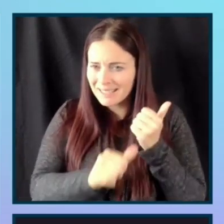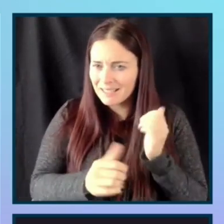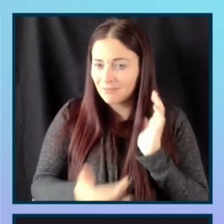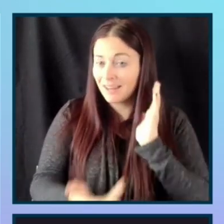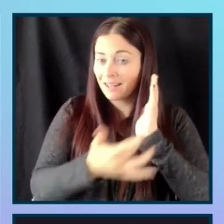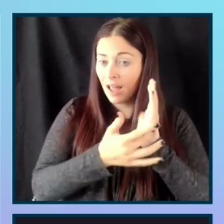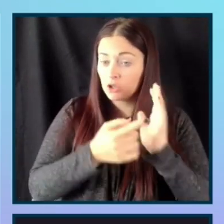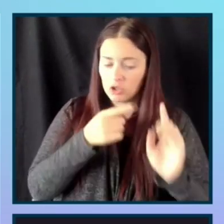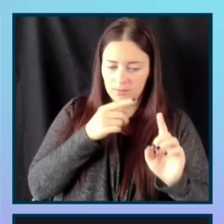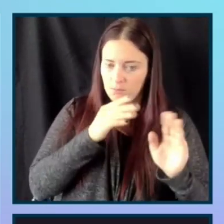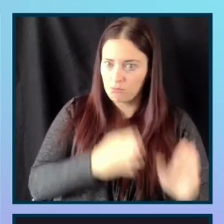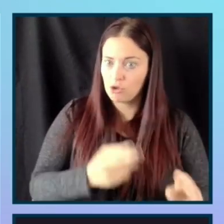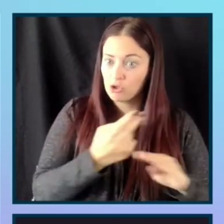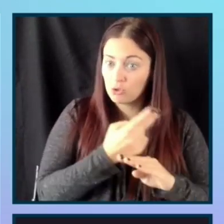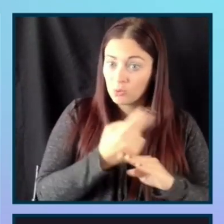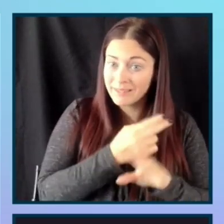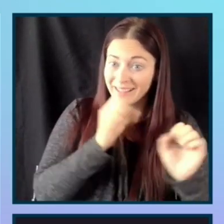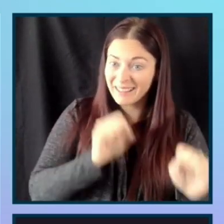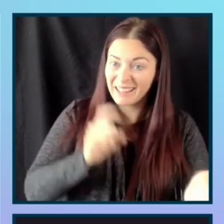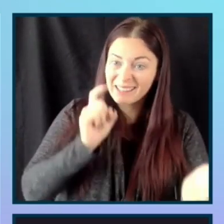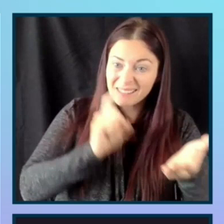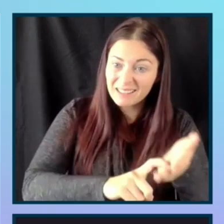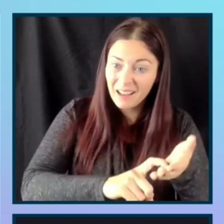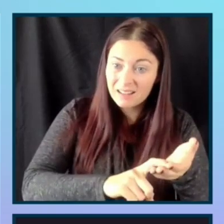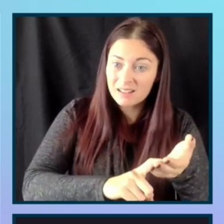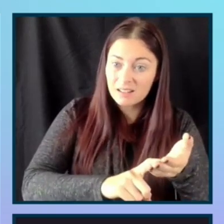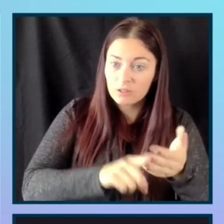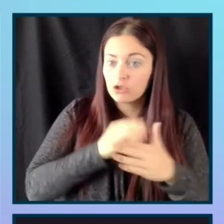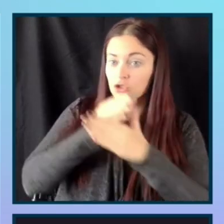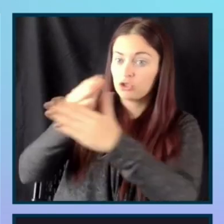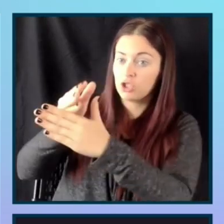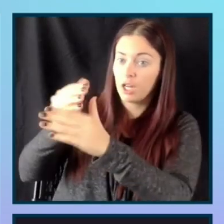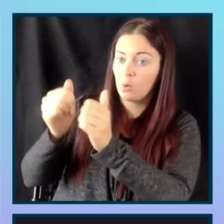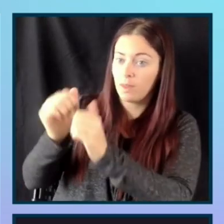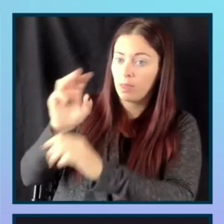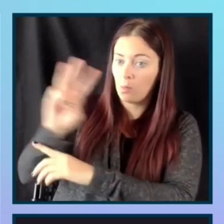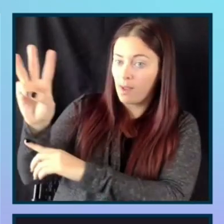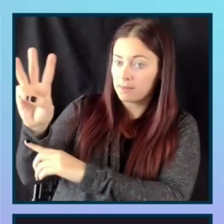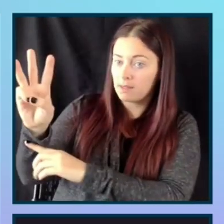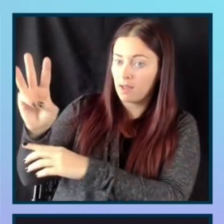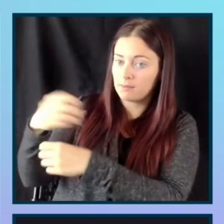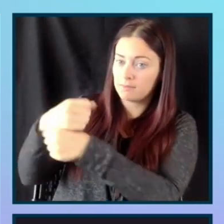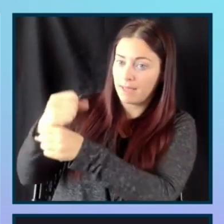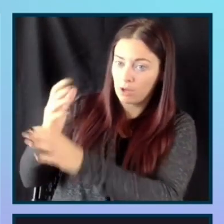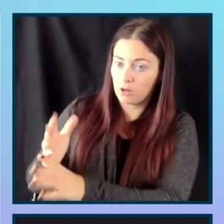But as much as we in this conference, we in this a group of people and professionals